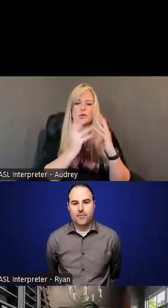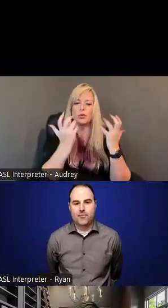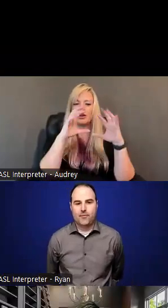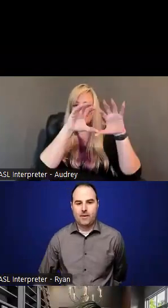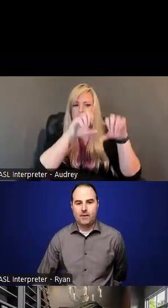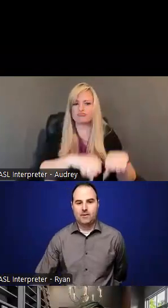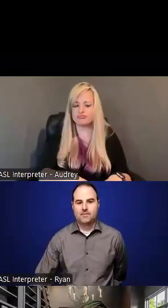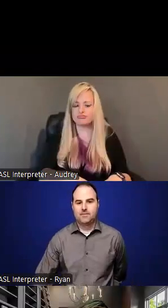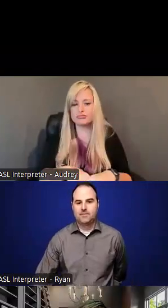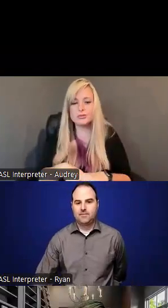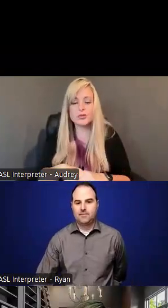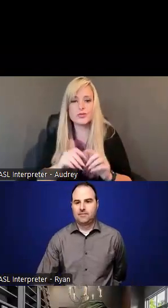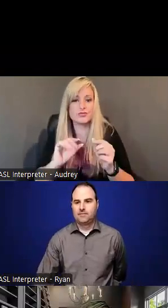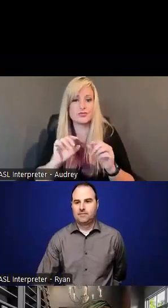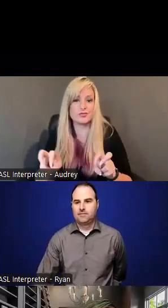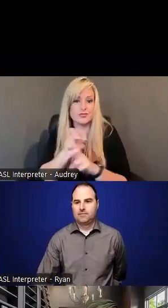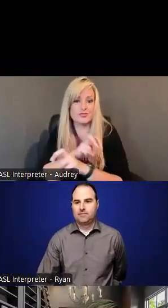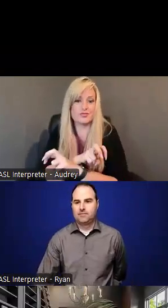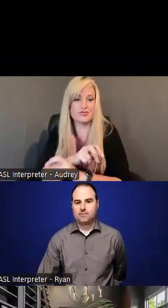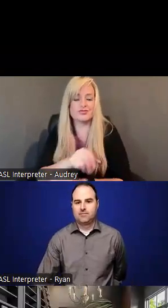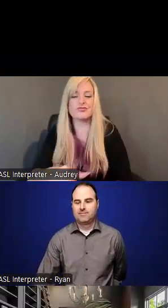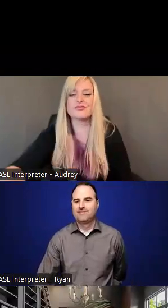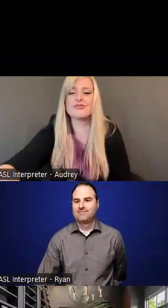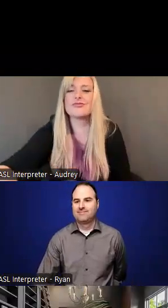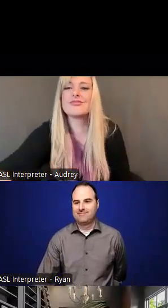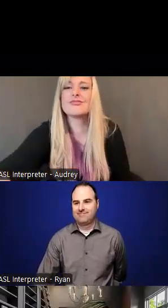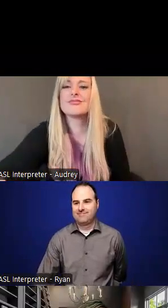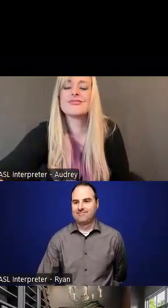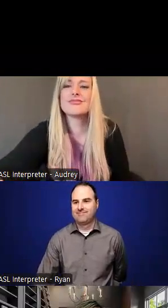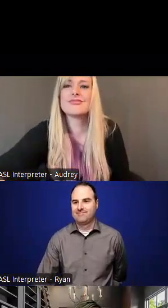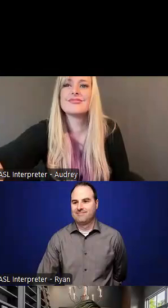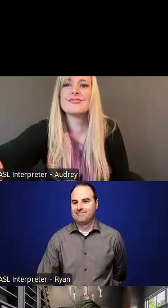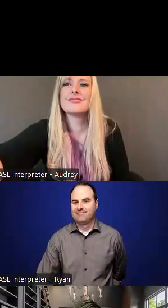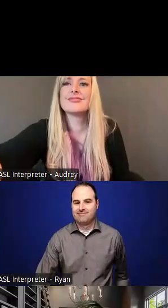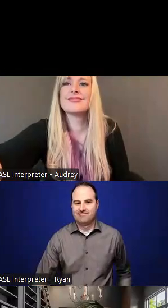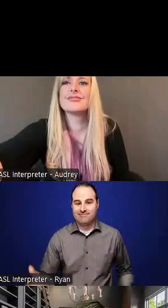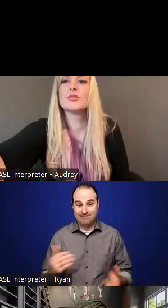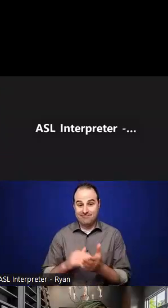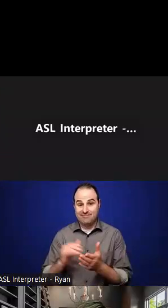And so this again, is just a view of what the study looks like because again, it is a new model